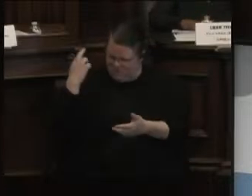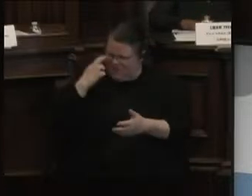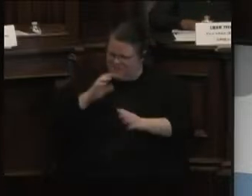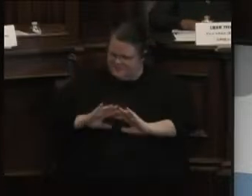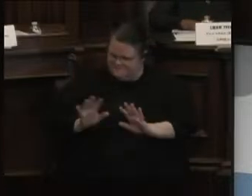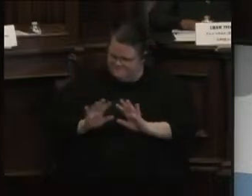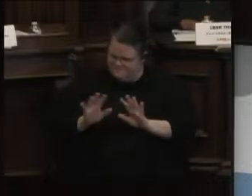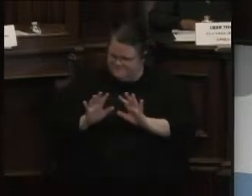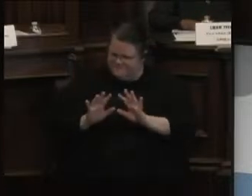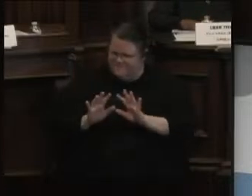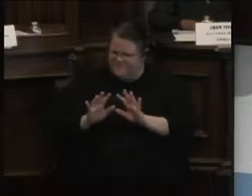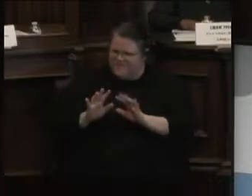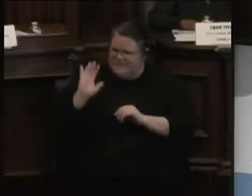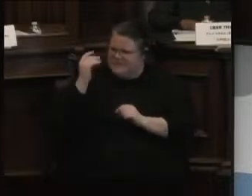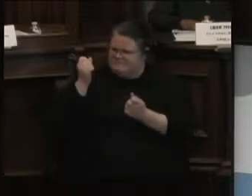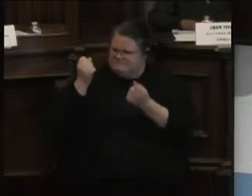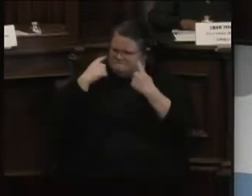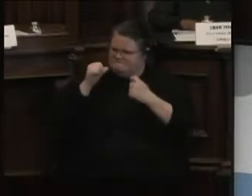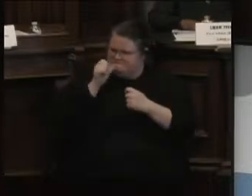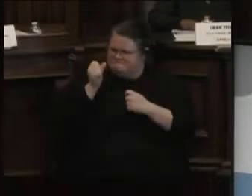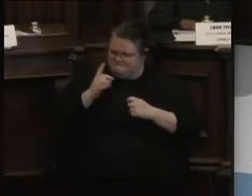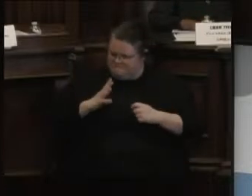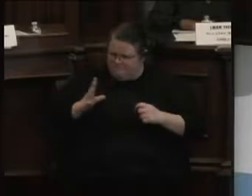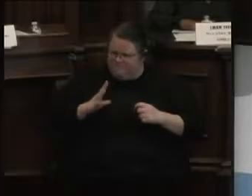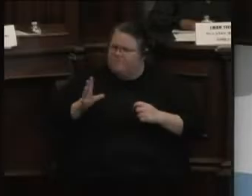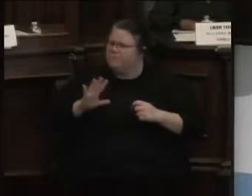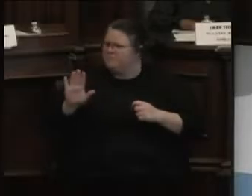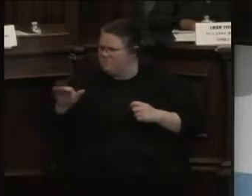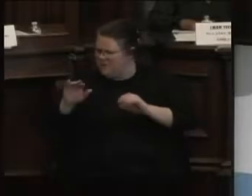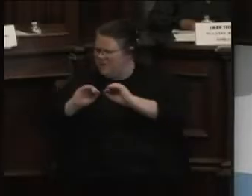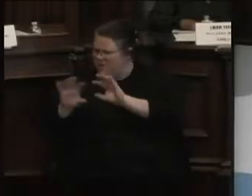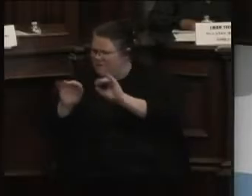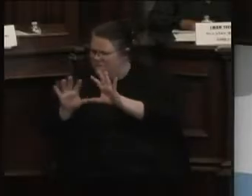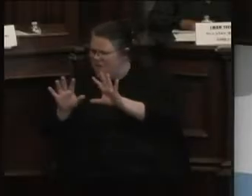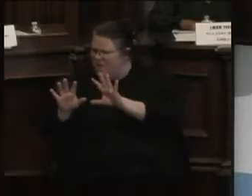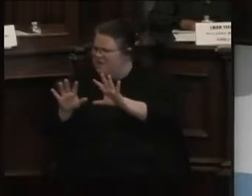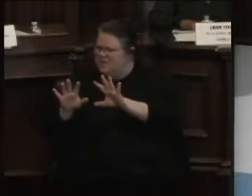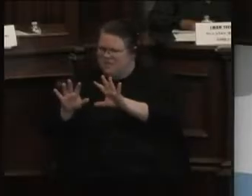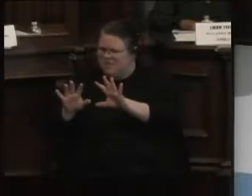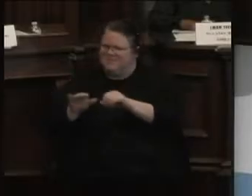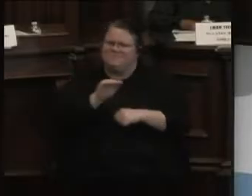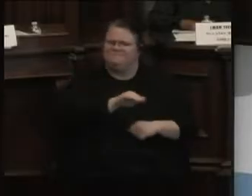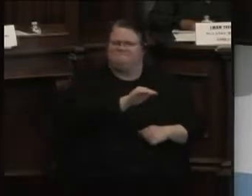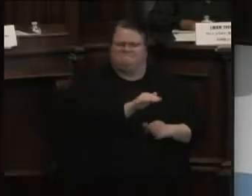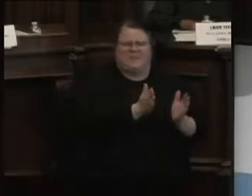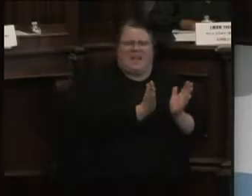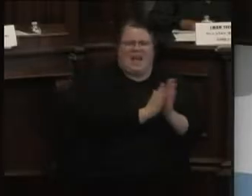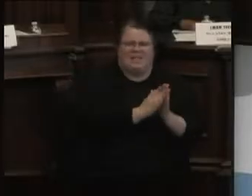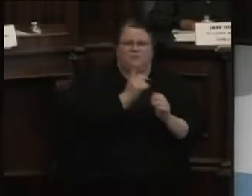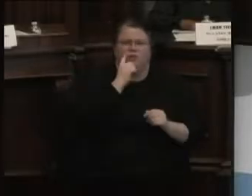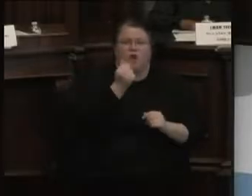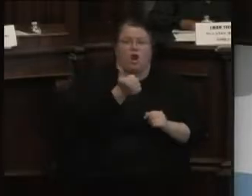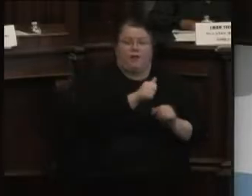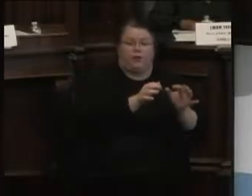really the dialect they speak. You can ask questions like clarifying questions to make